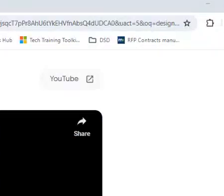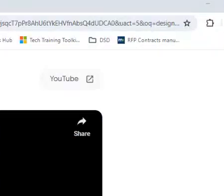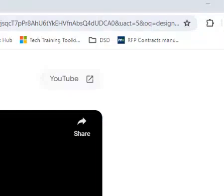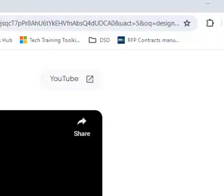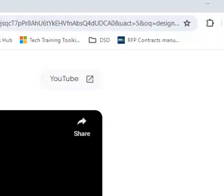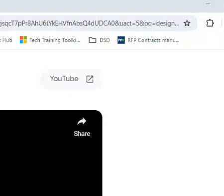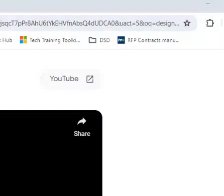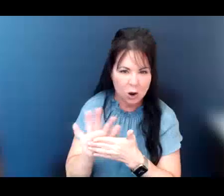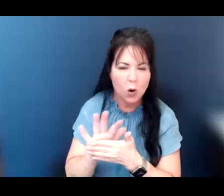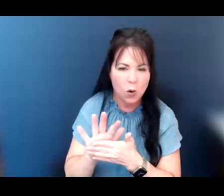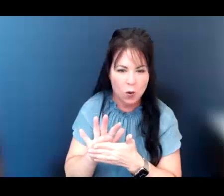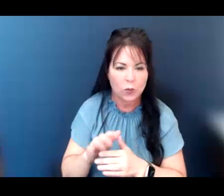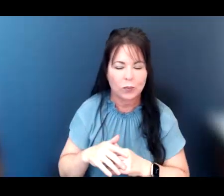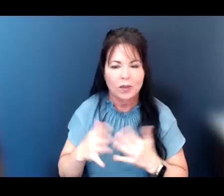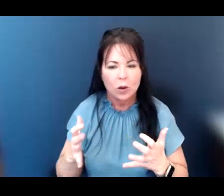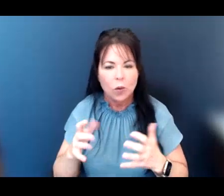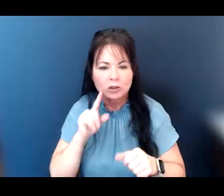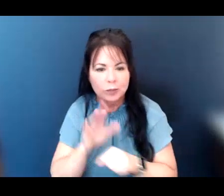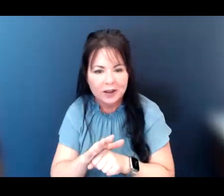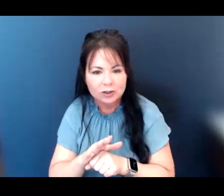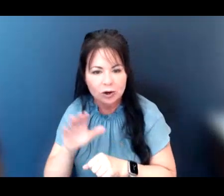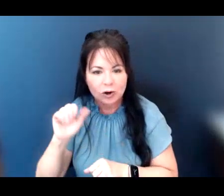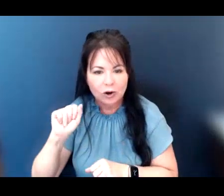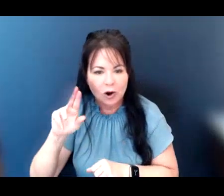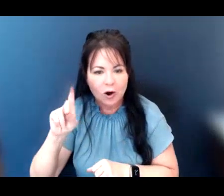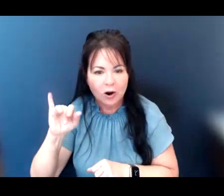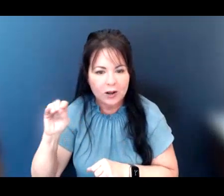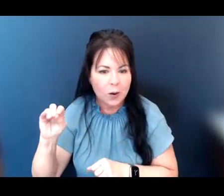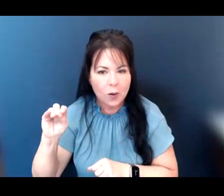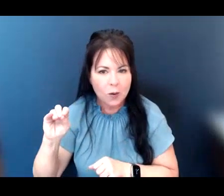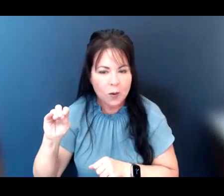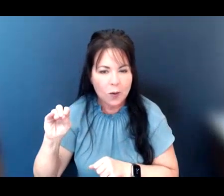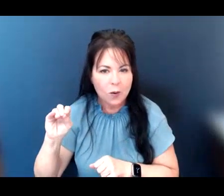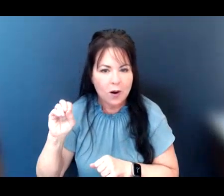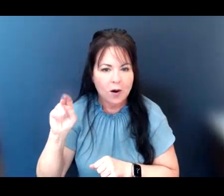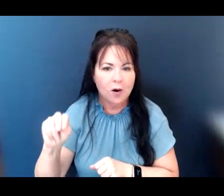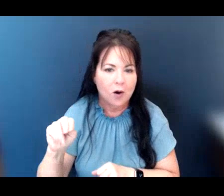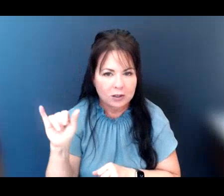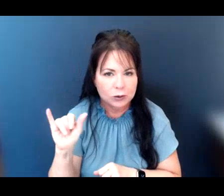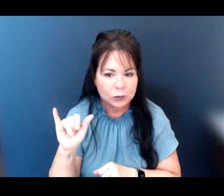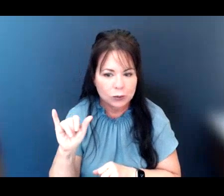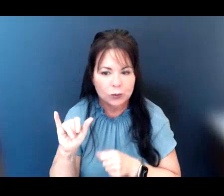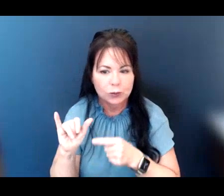I got to make sure that I'm sharing my audio, too. All right.